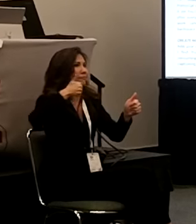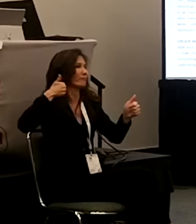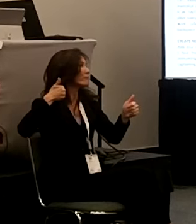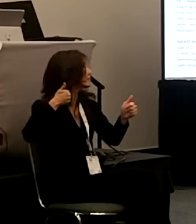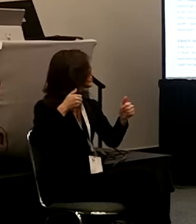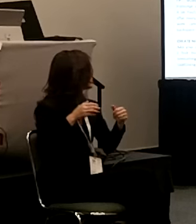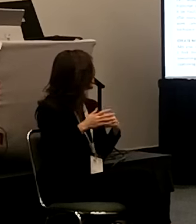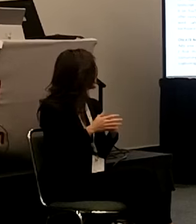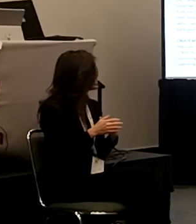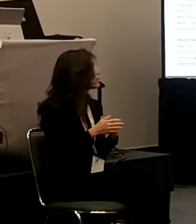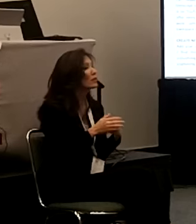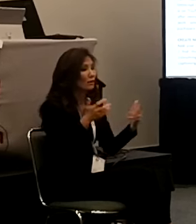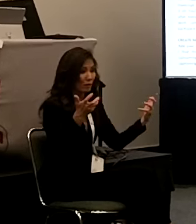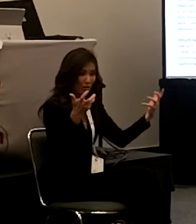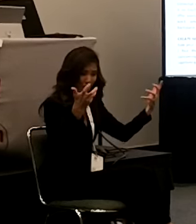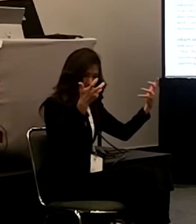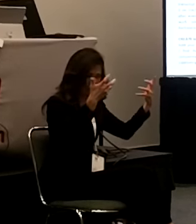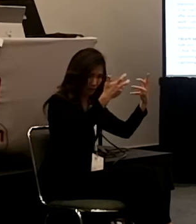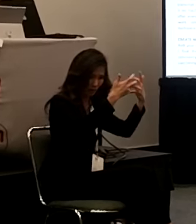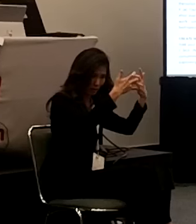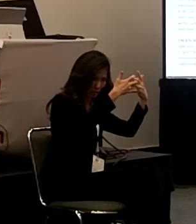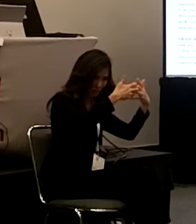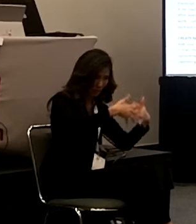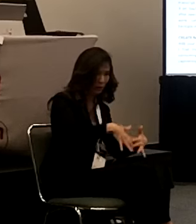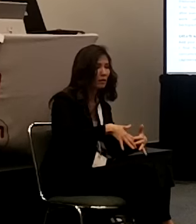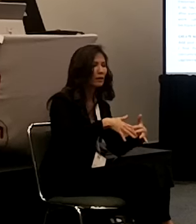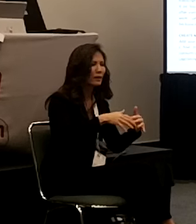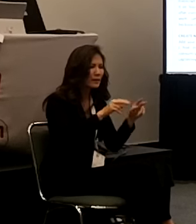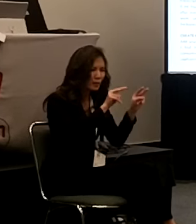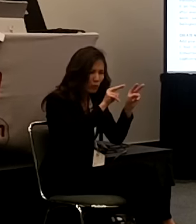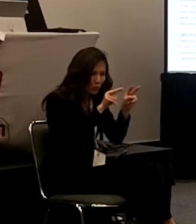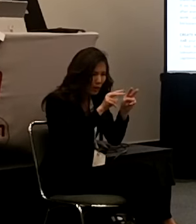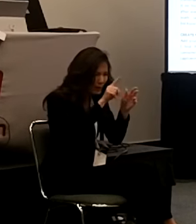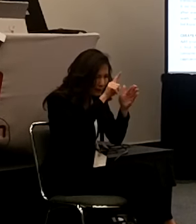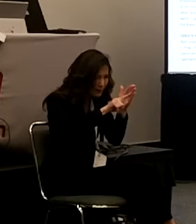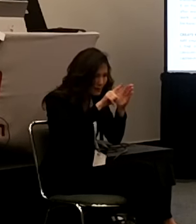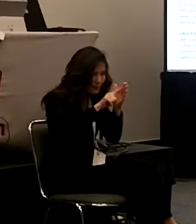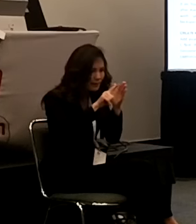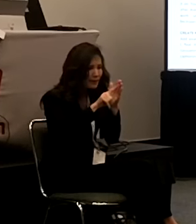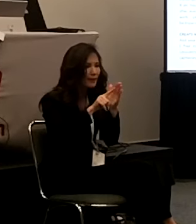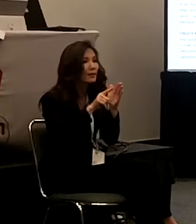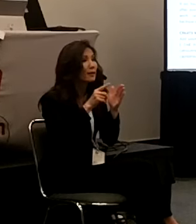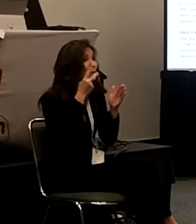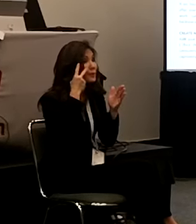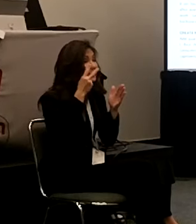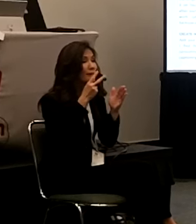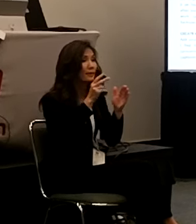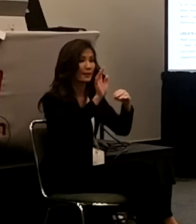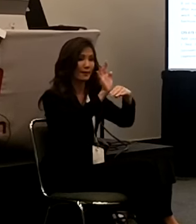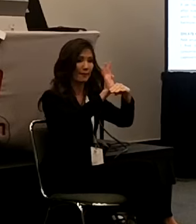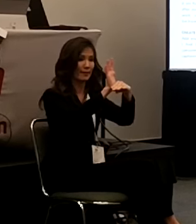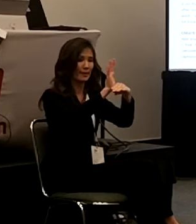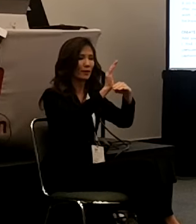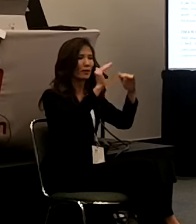So, after it's all saved, you just edit it a little bit, and then, you'll see under the video manager thing,